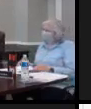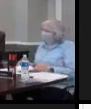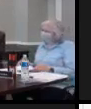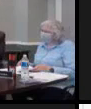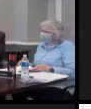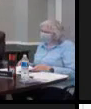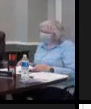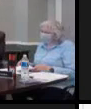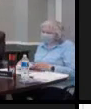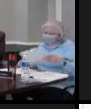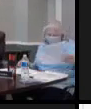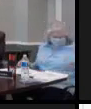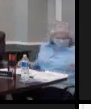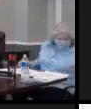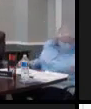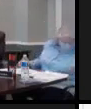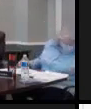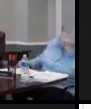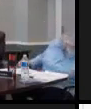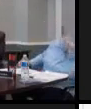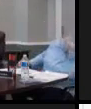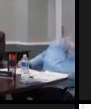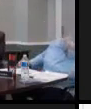Sharepoint site for eyes and base.